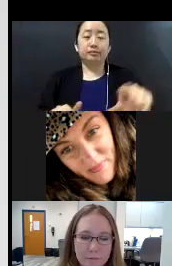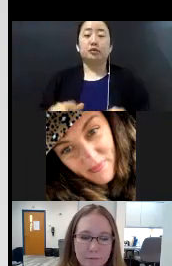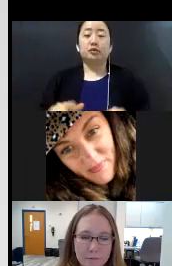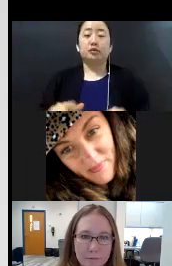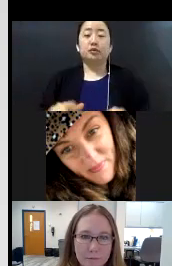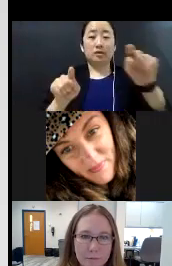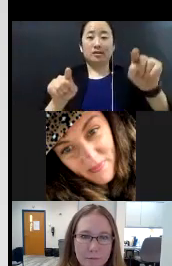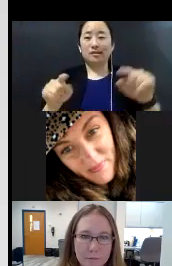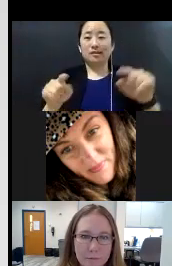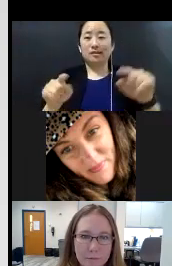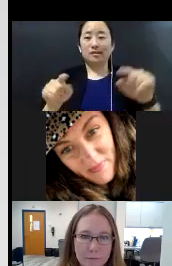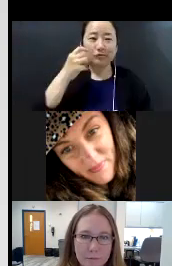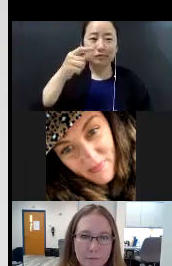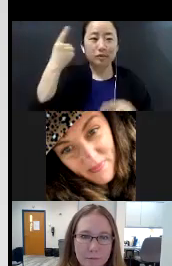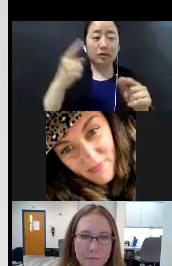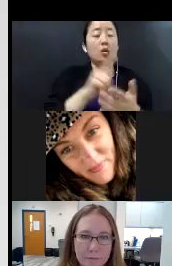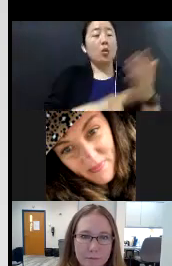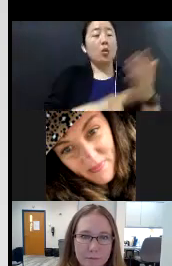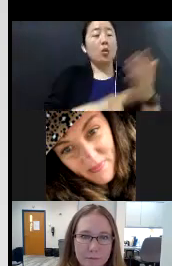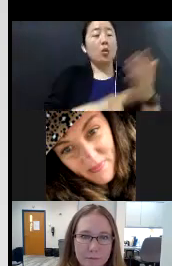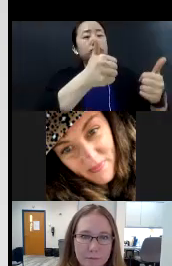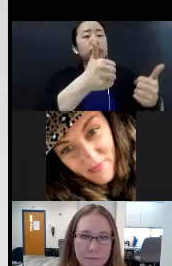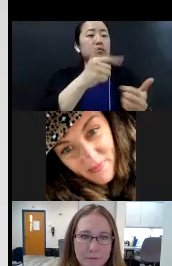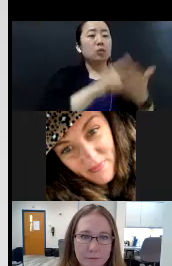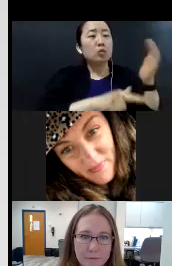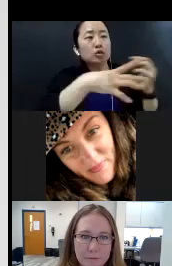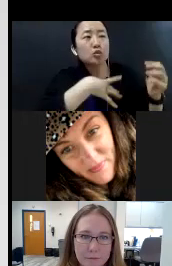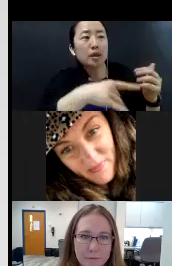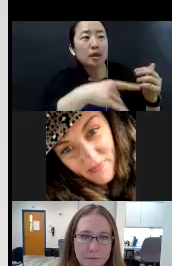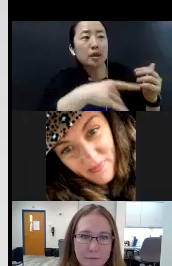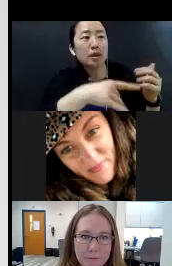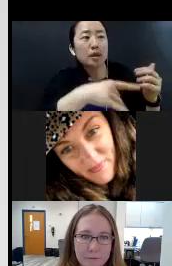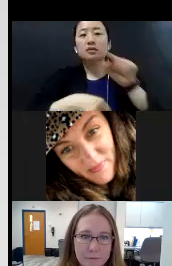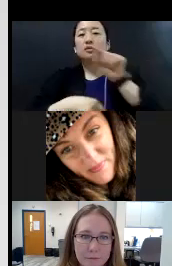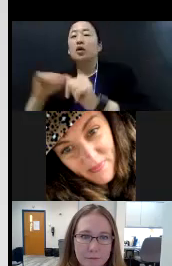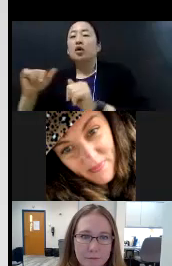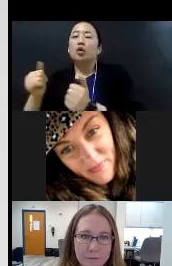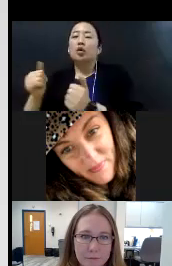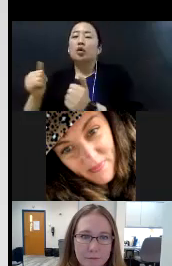WHAT DID YOU LIKE ABOUT THE SERVICE? DO YOU HAVE ANY RECOMMENDATIONS ON HOW THIS SERVICE CAN BE IMPROVED FOR THE FUTURE?